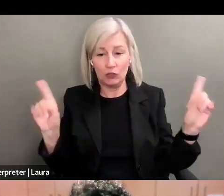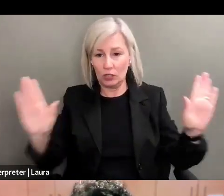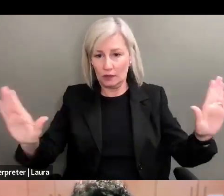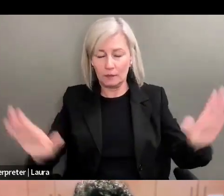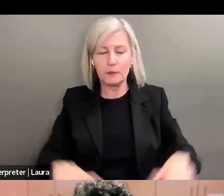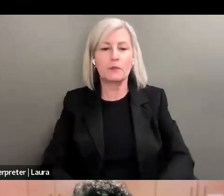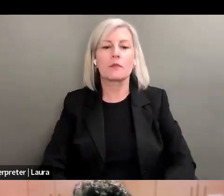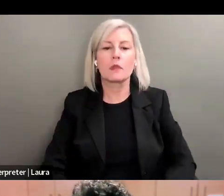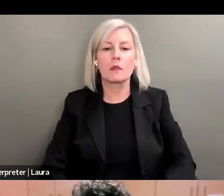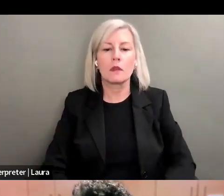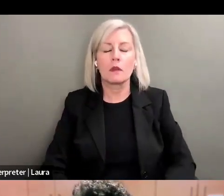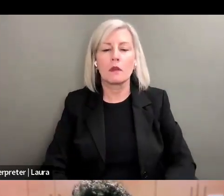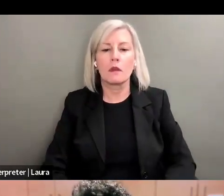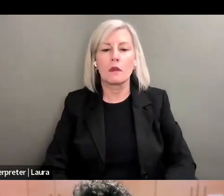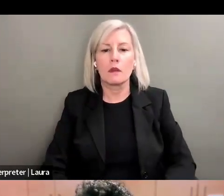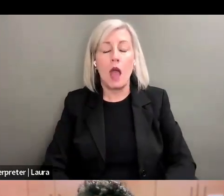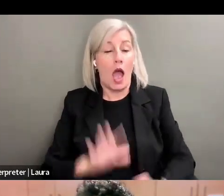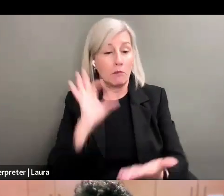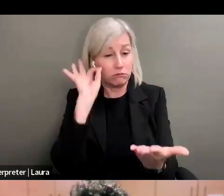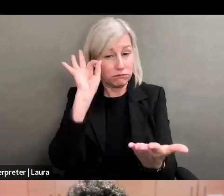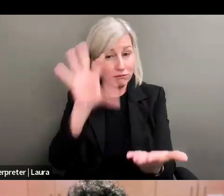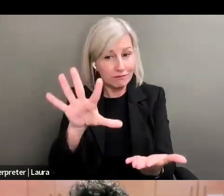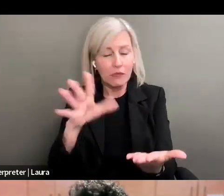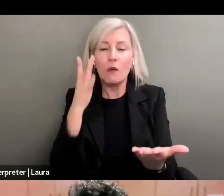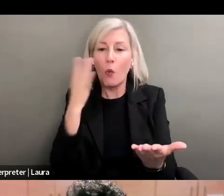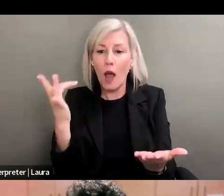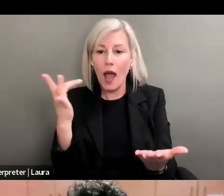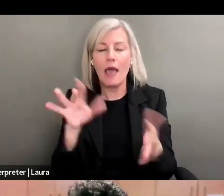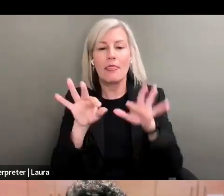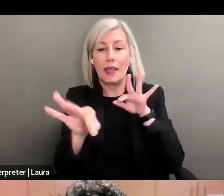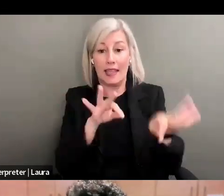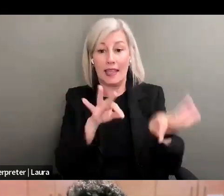Again, I'm pointing this out to say that the definition that I learned when I was